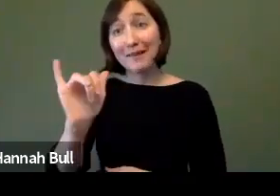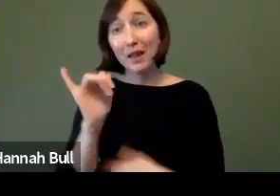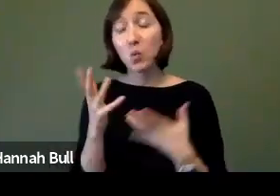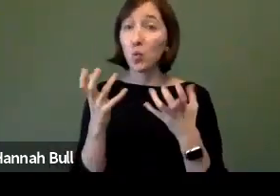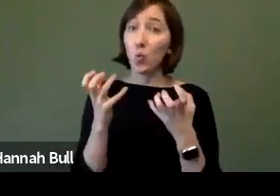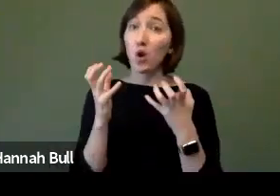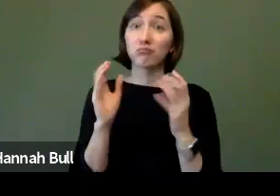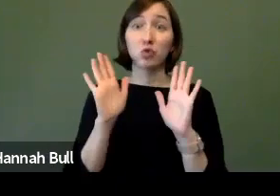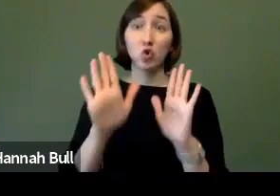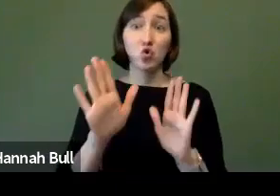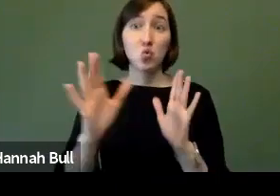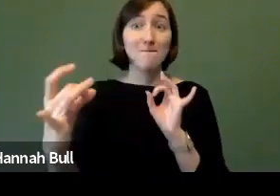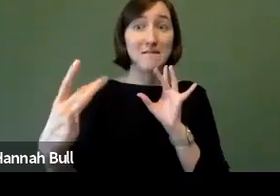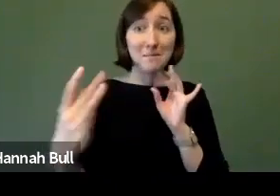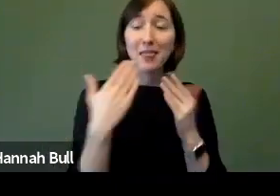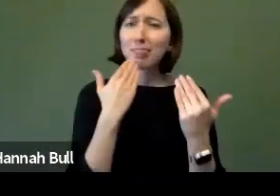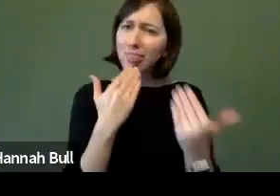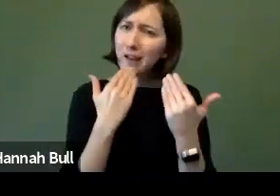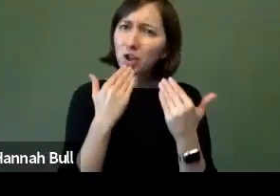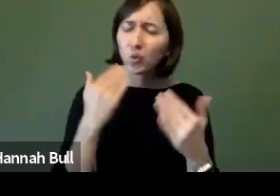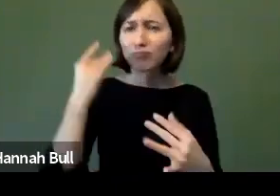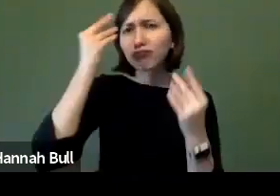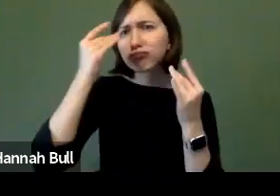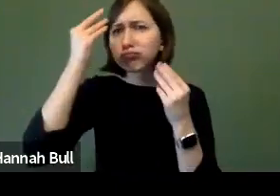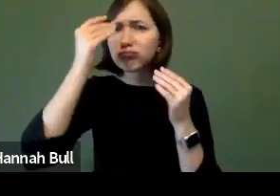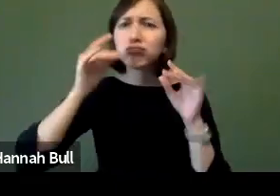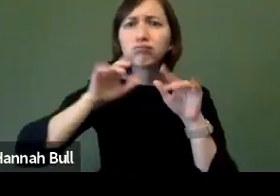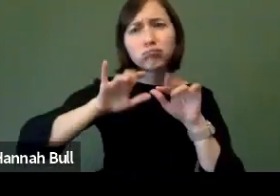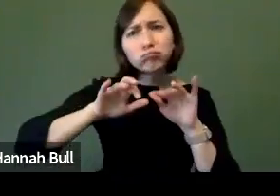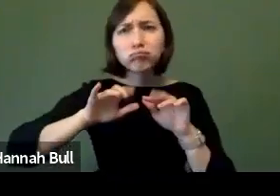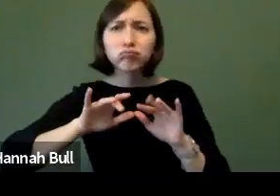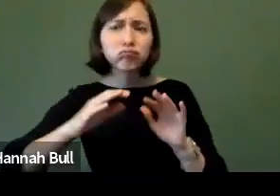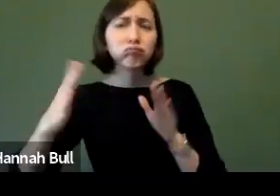Thank you for the thoughtful conversation. Awesome sharing of resources asking questions